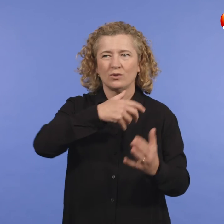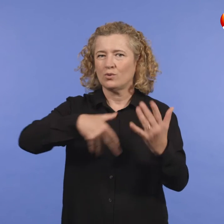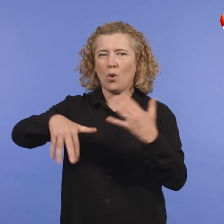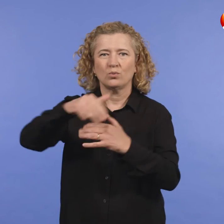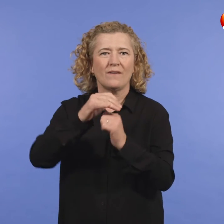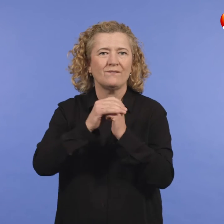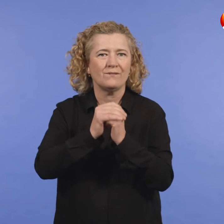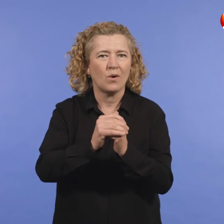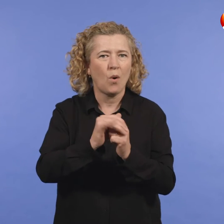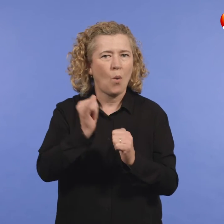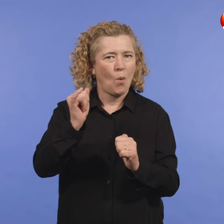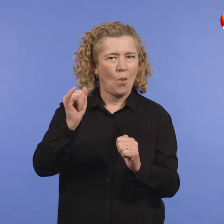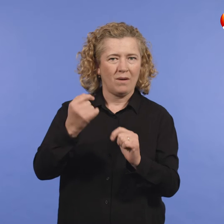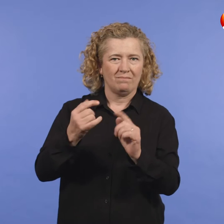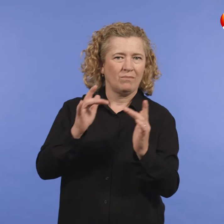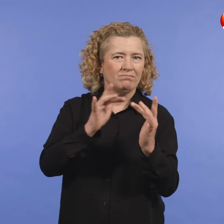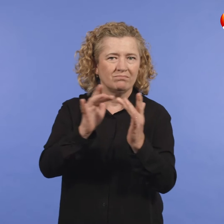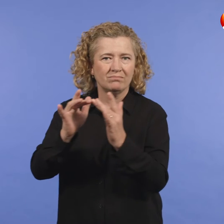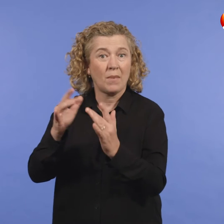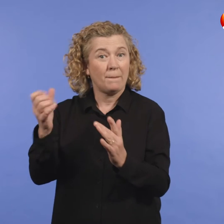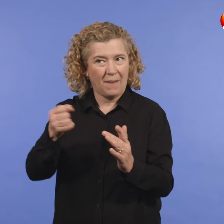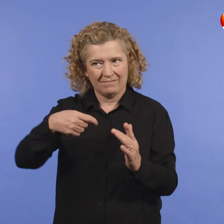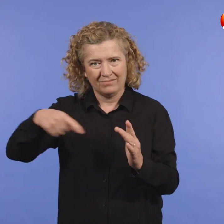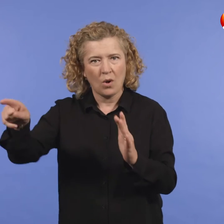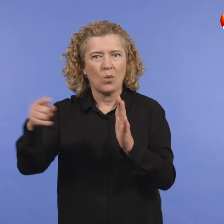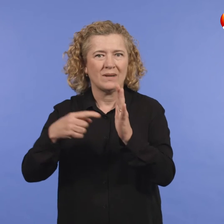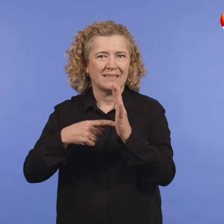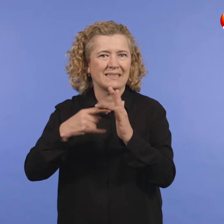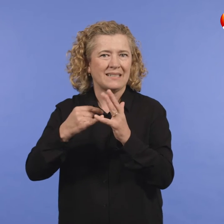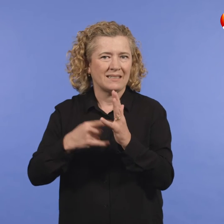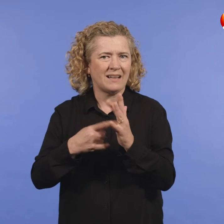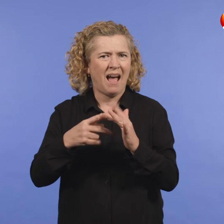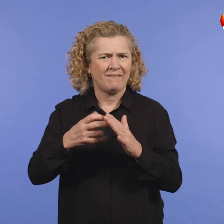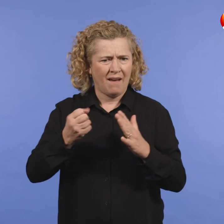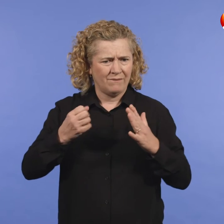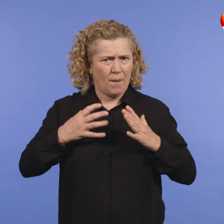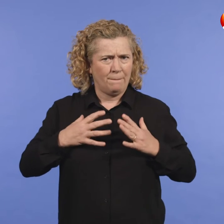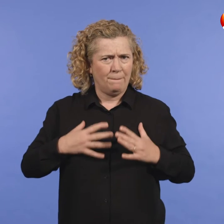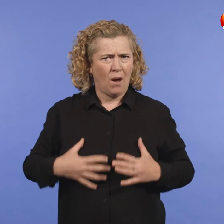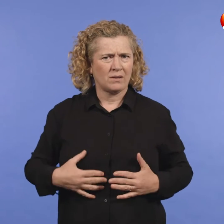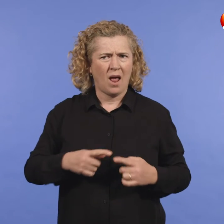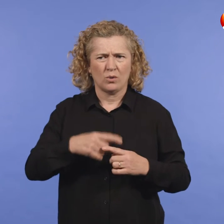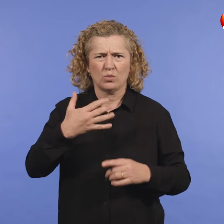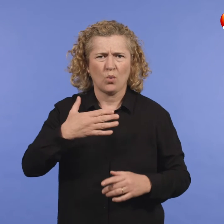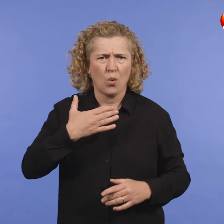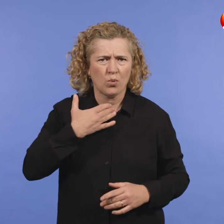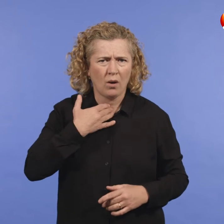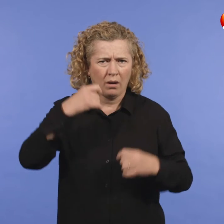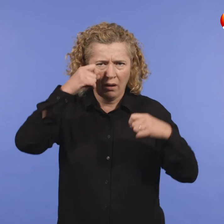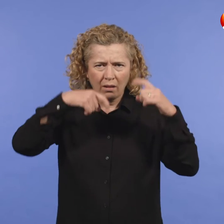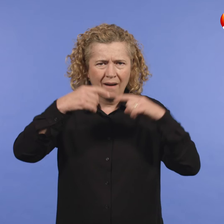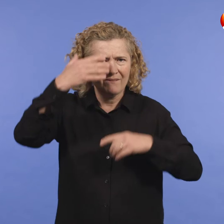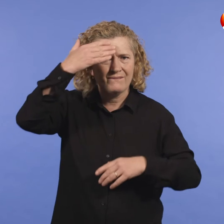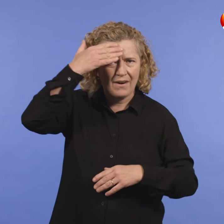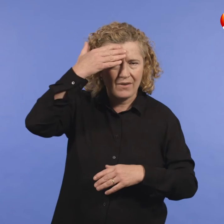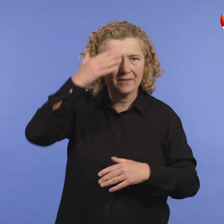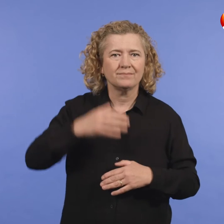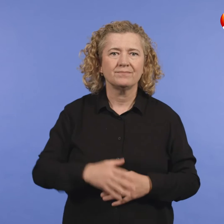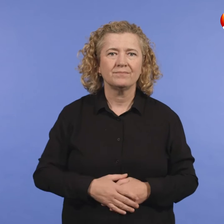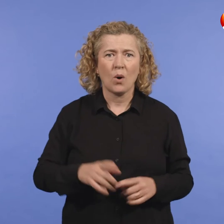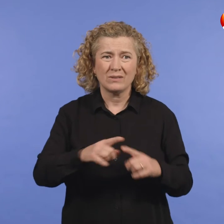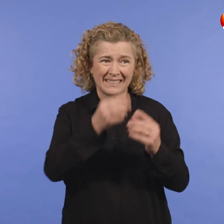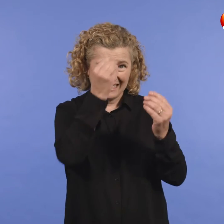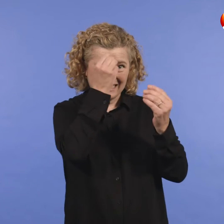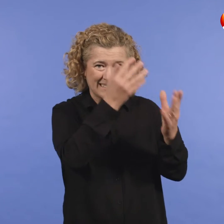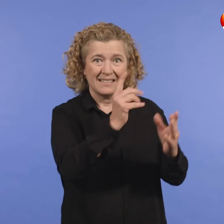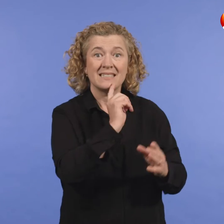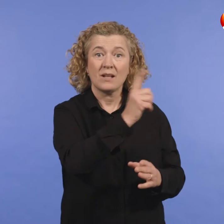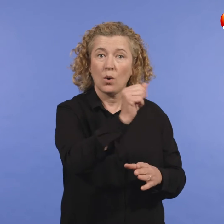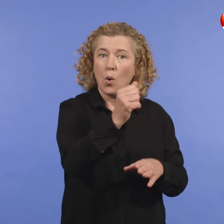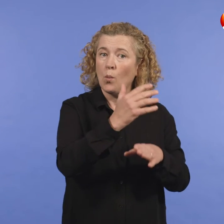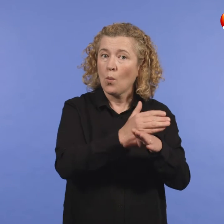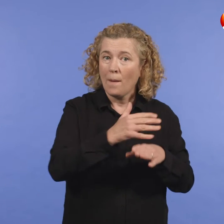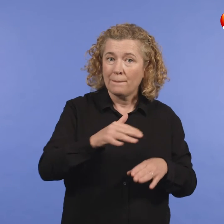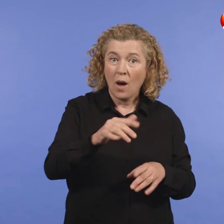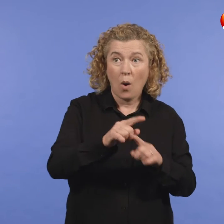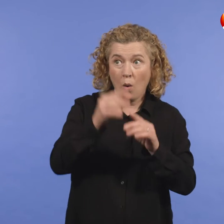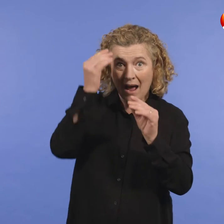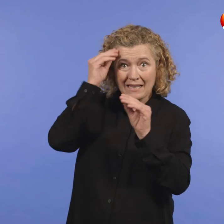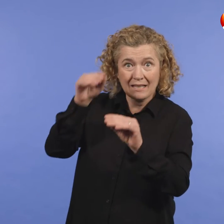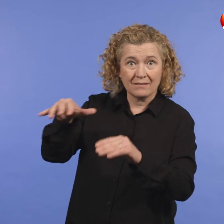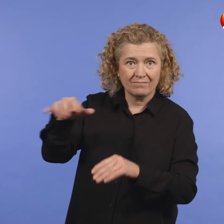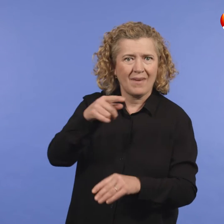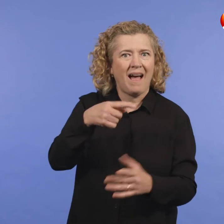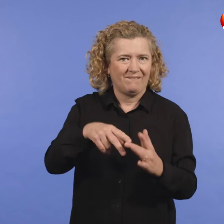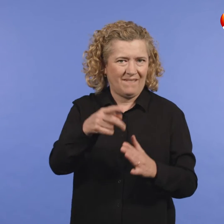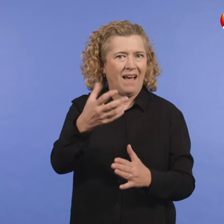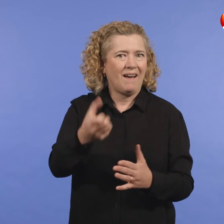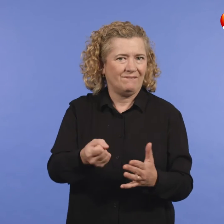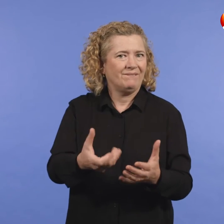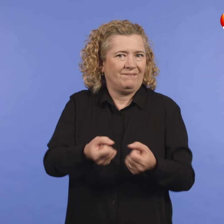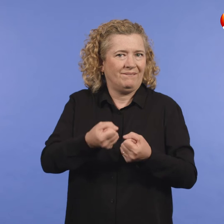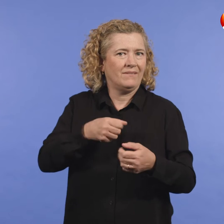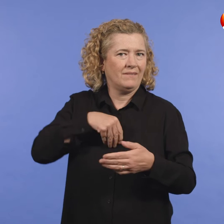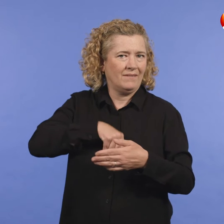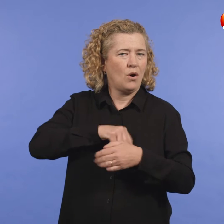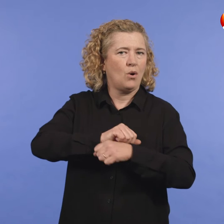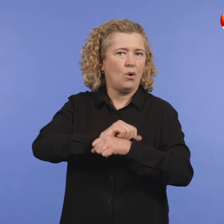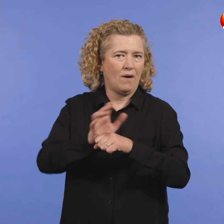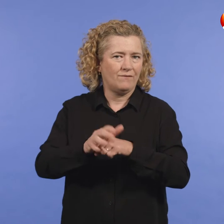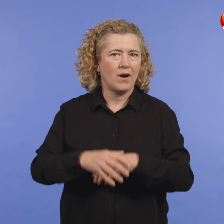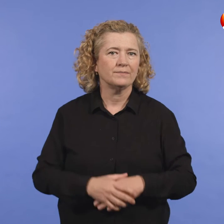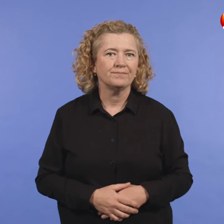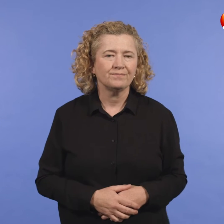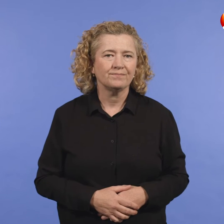Your social contacts must get tested if they have symptoms. Tell your workplace and/or education facility you have COVID-19.